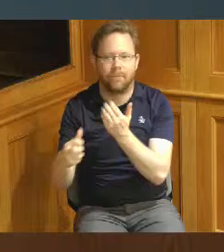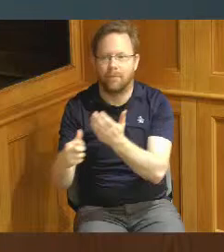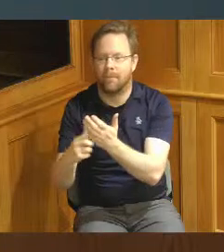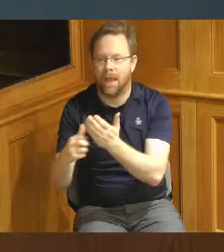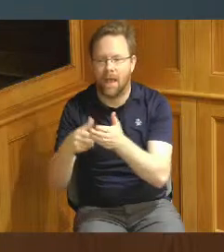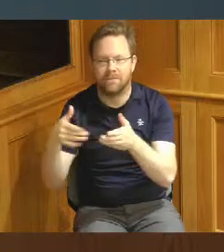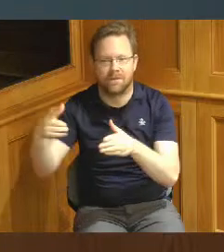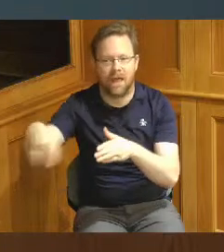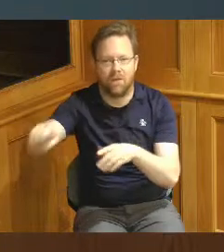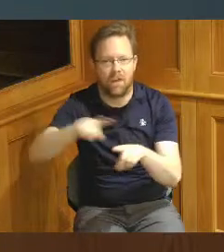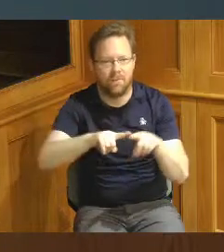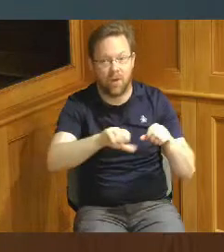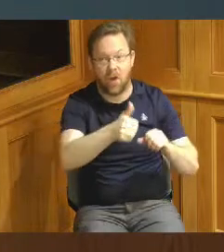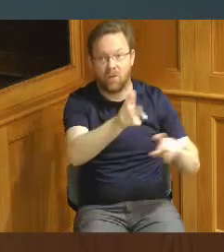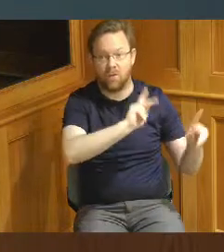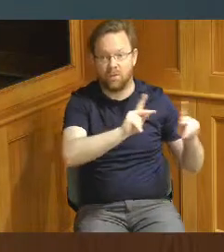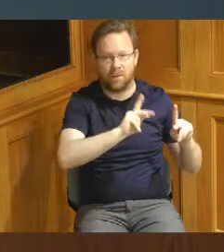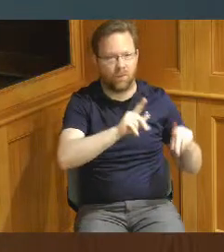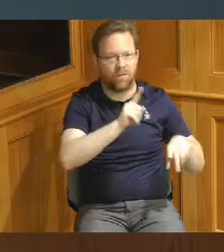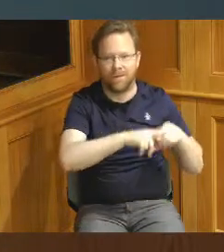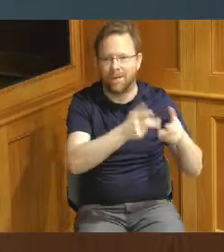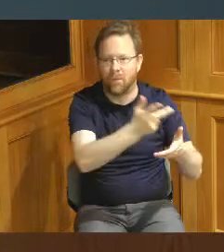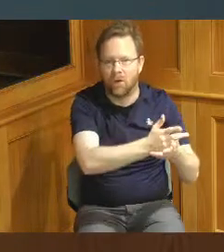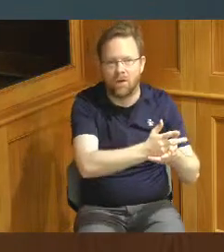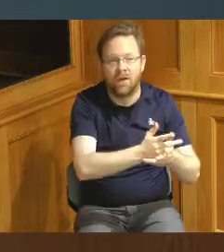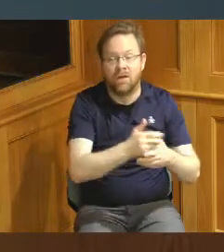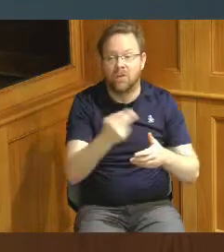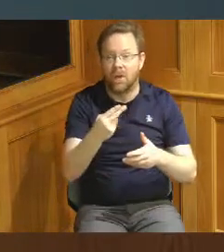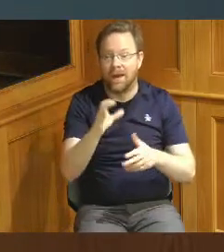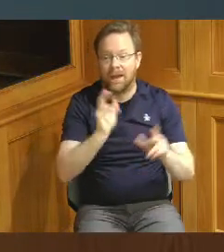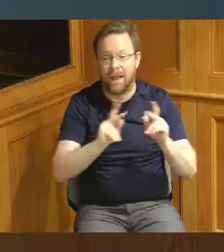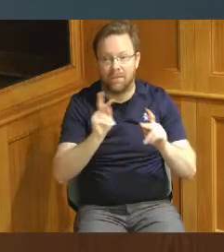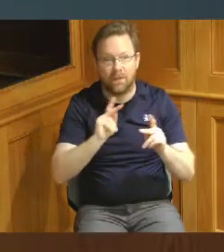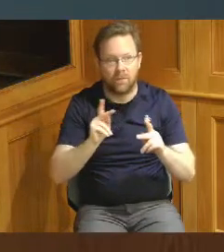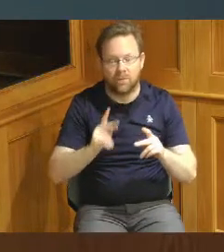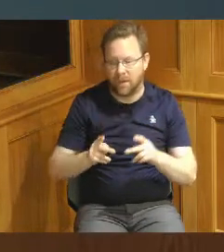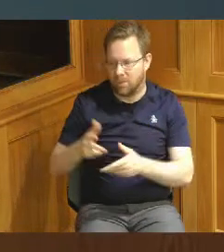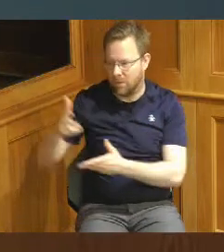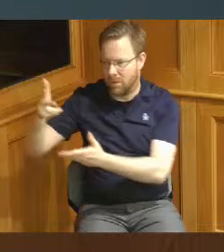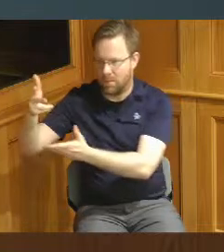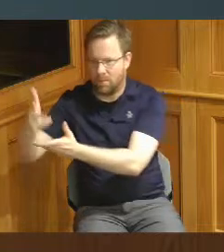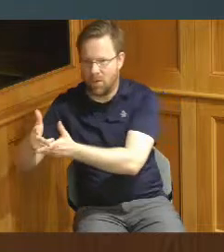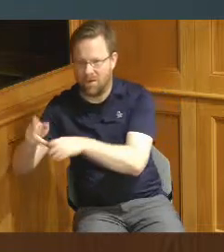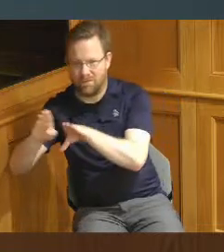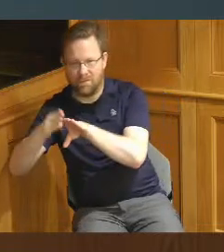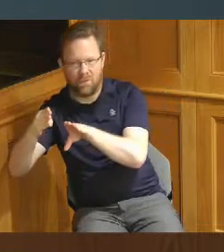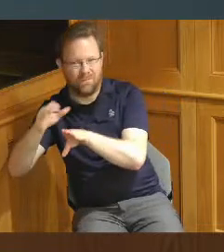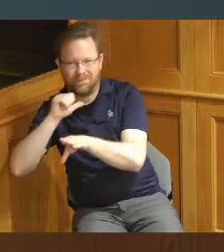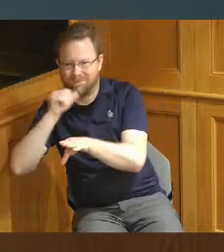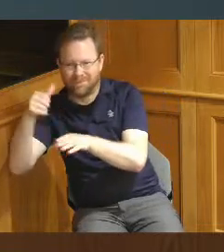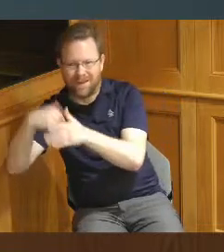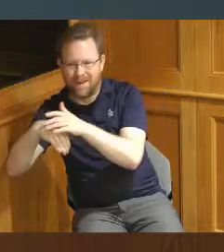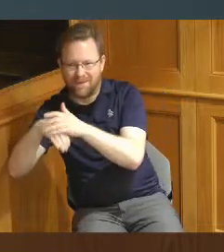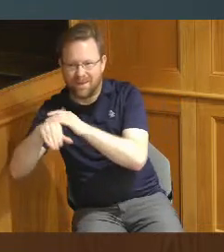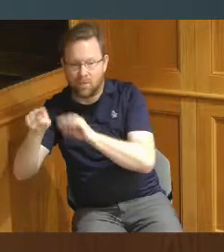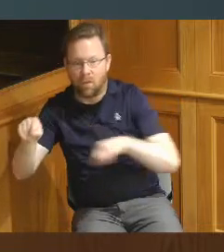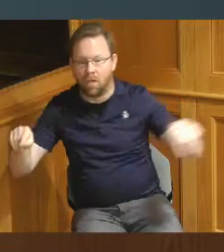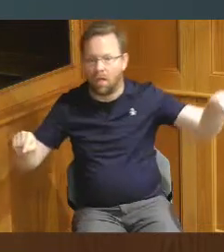Engineer to prepare and submit fiscal year 2025 OPWC applications this will allow the Engineer's